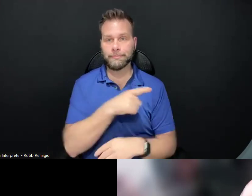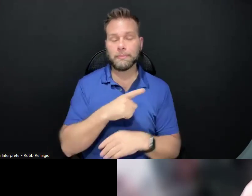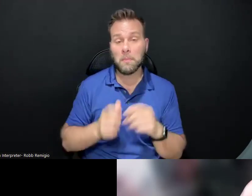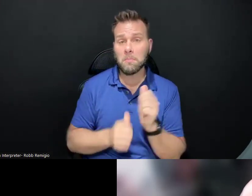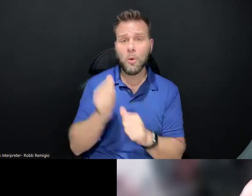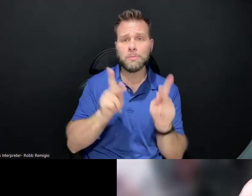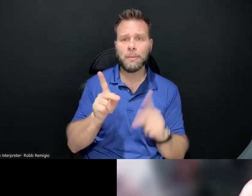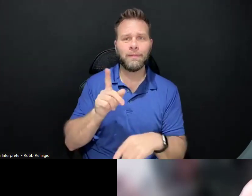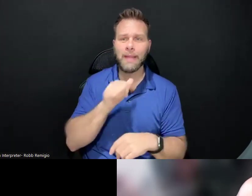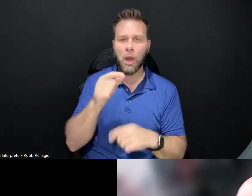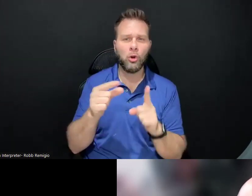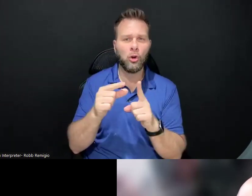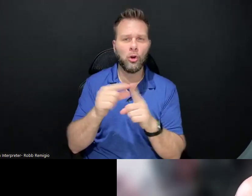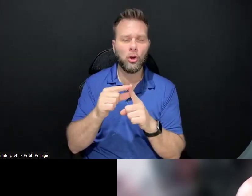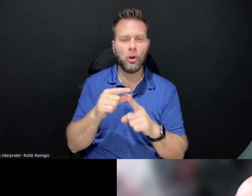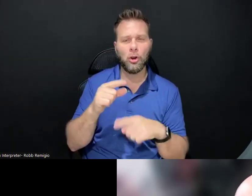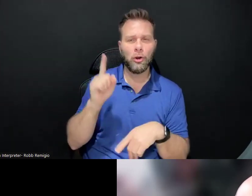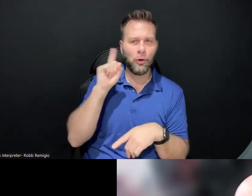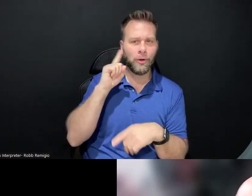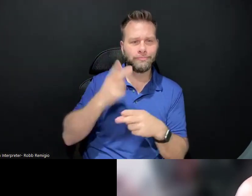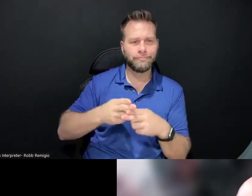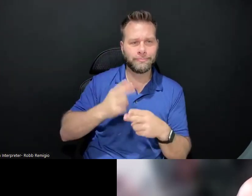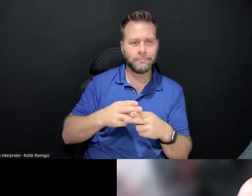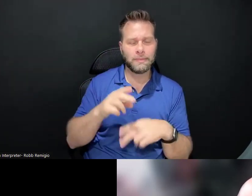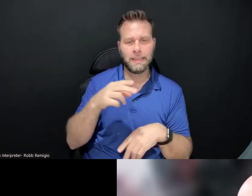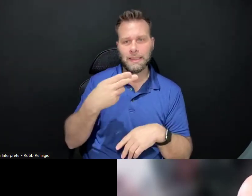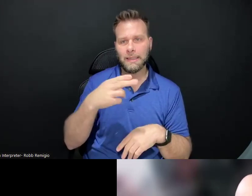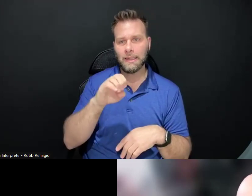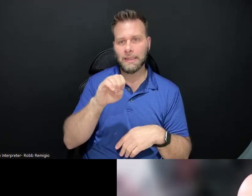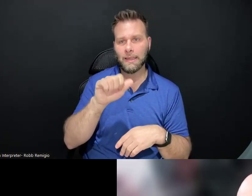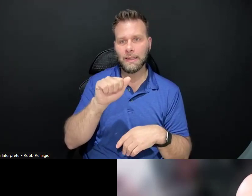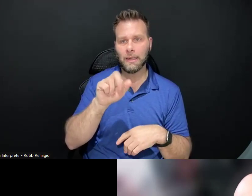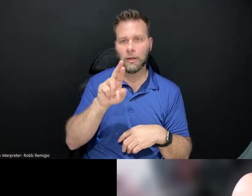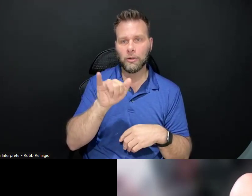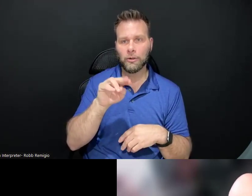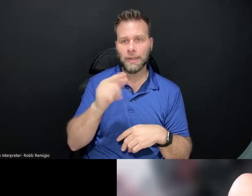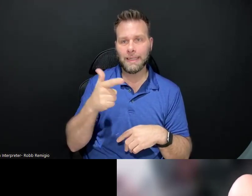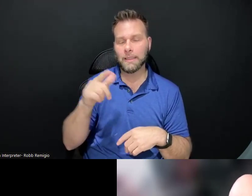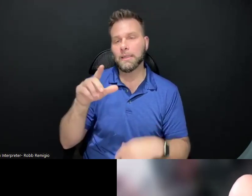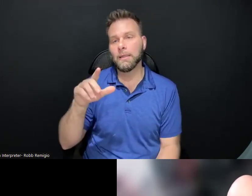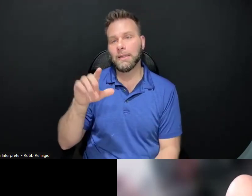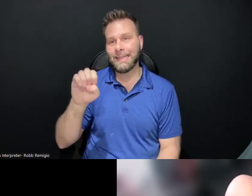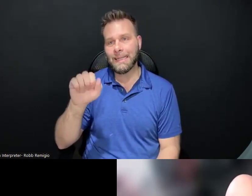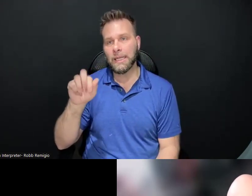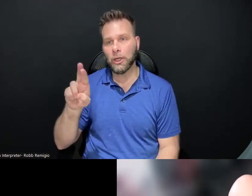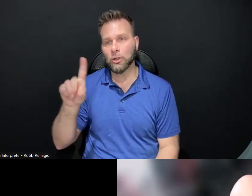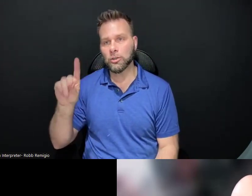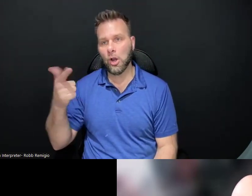Most people have not heard of hearing ear dogs